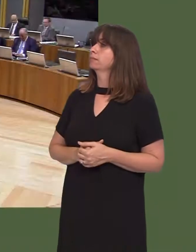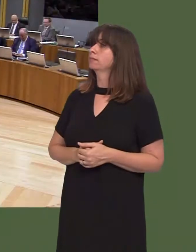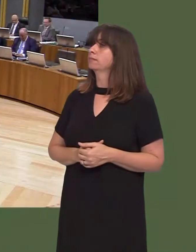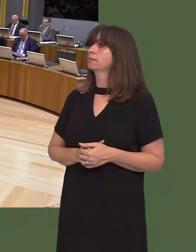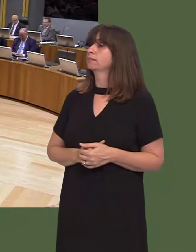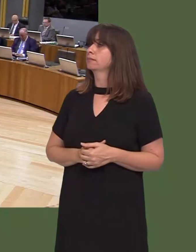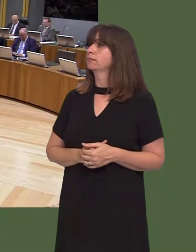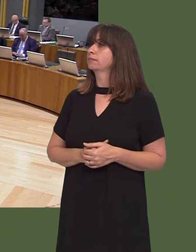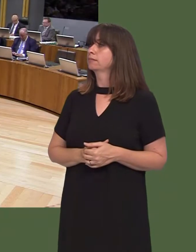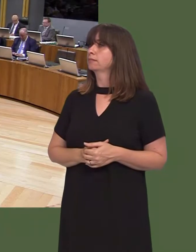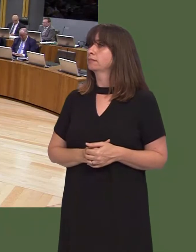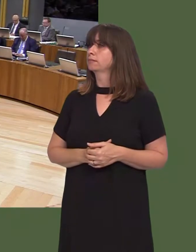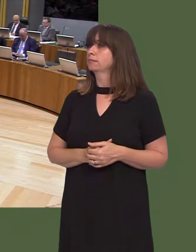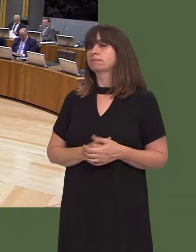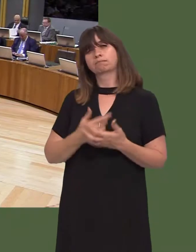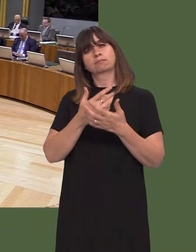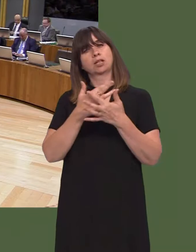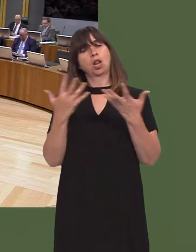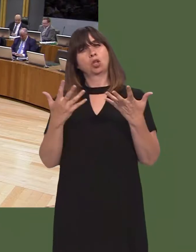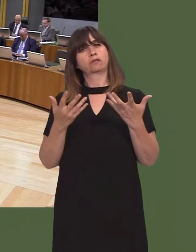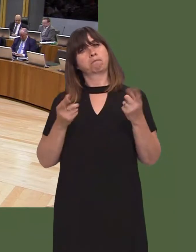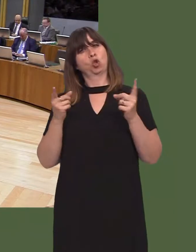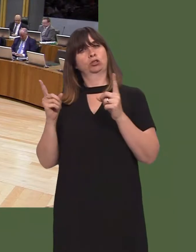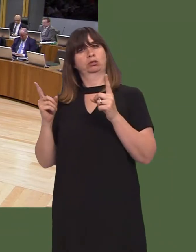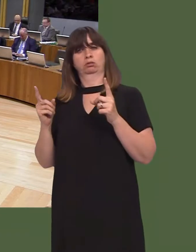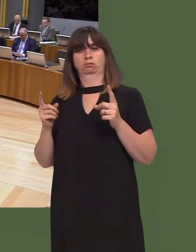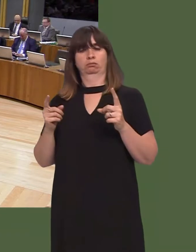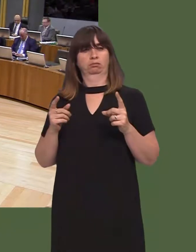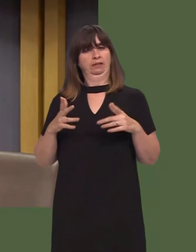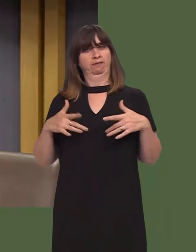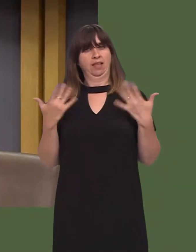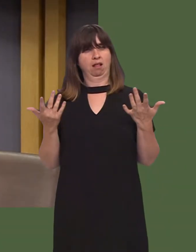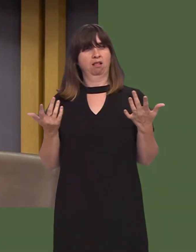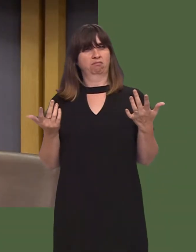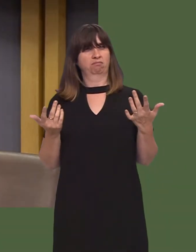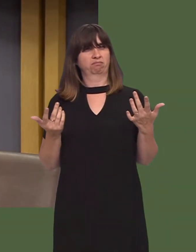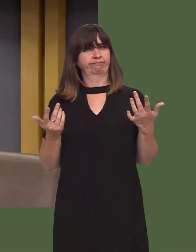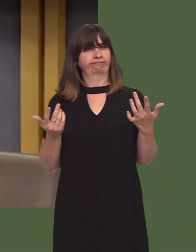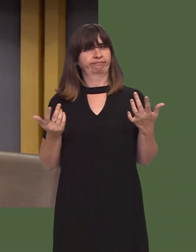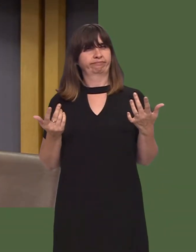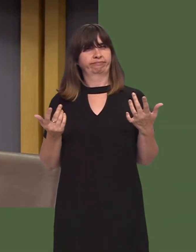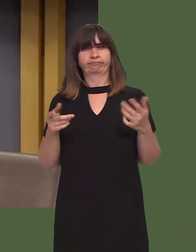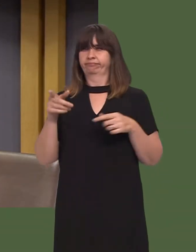Gareth Bennett: Many employers feel young people leave the education system today lacking